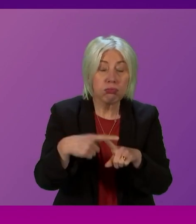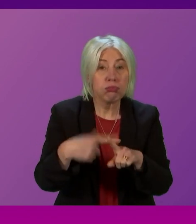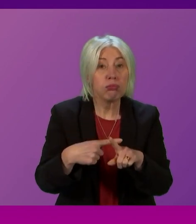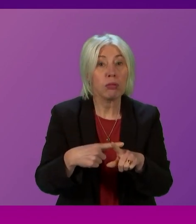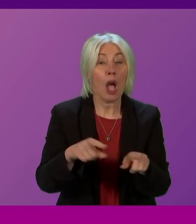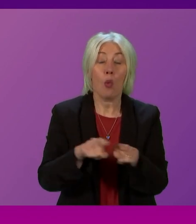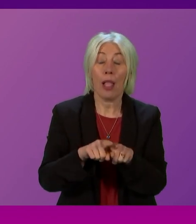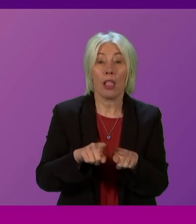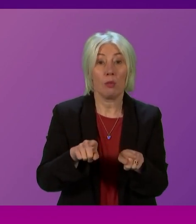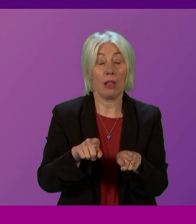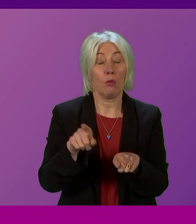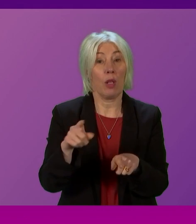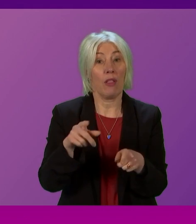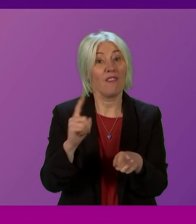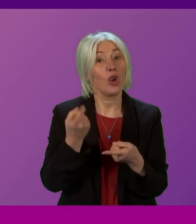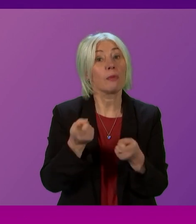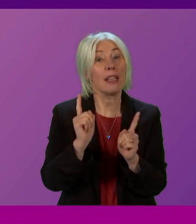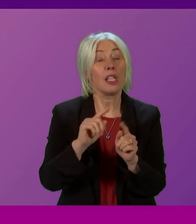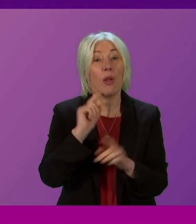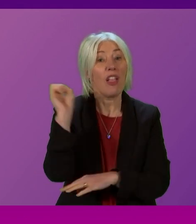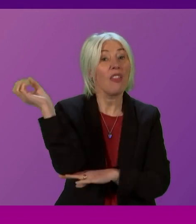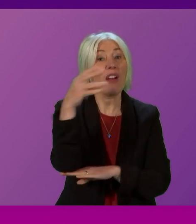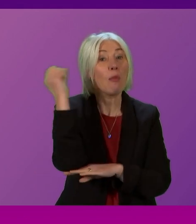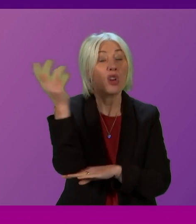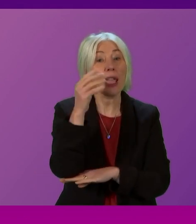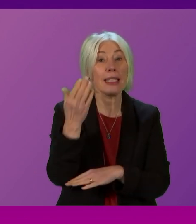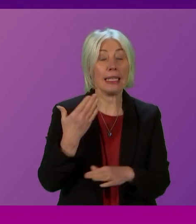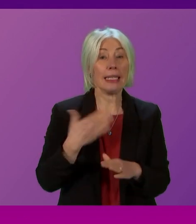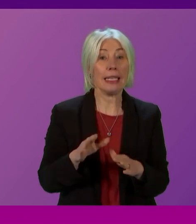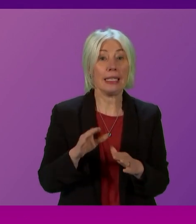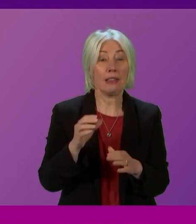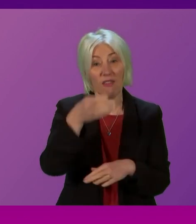Will she also consider whether the fire brigade requires further enforcement powers, given